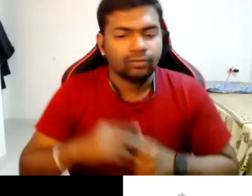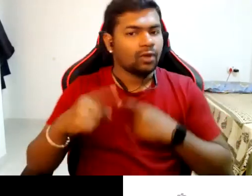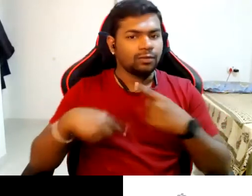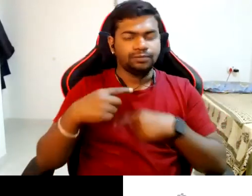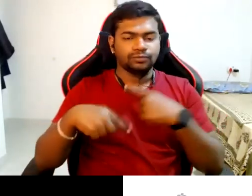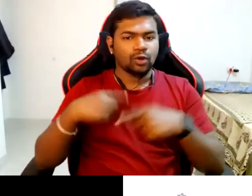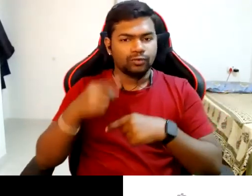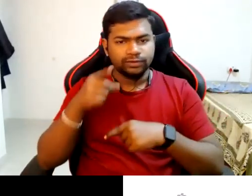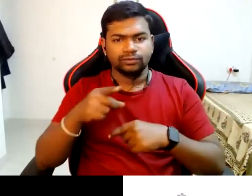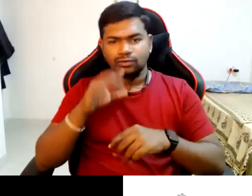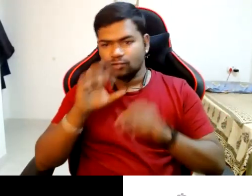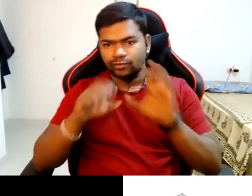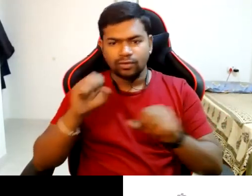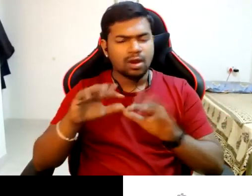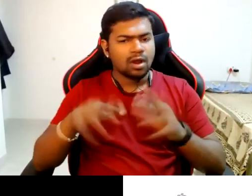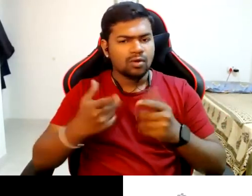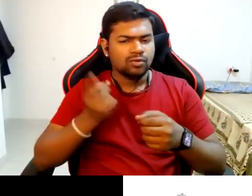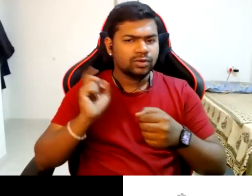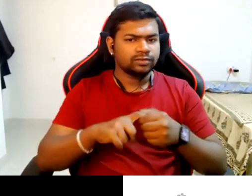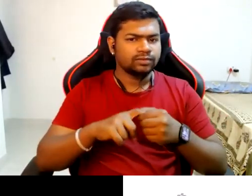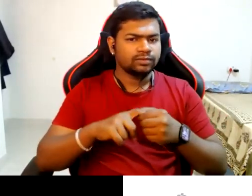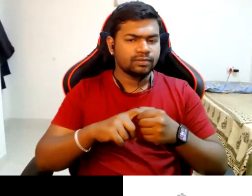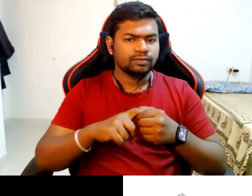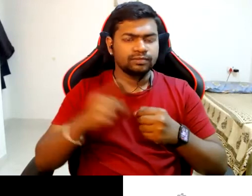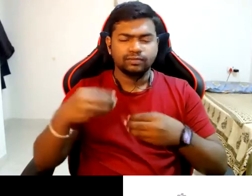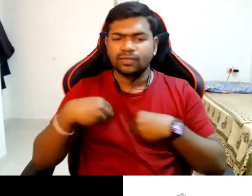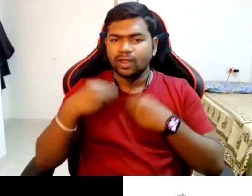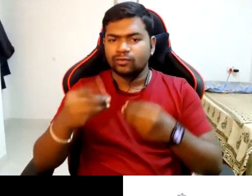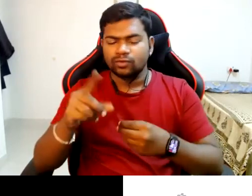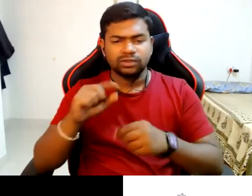But how to enter, because nobody is willing to give you a chance.